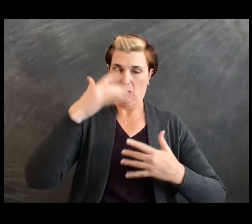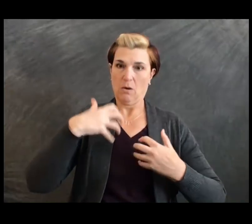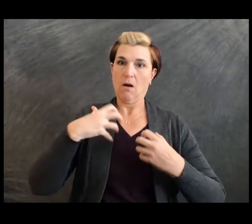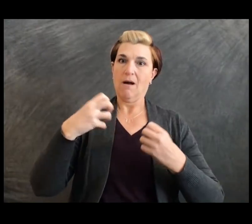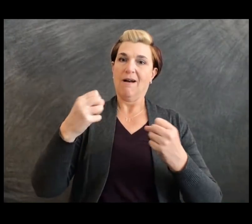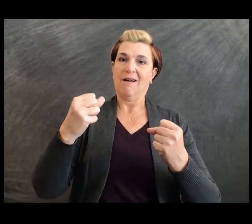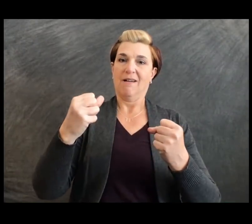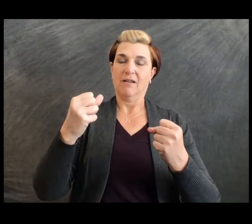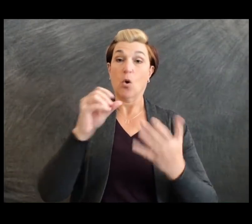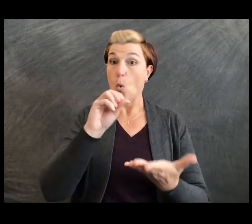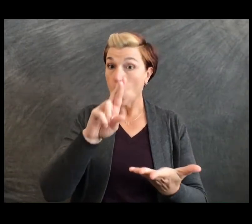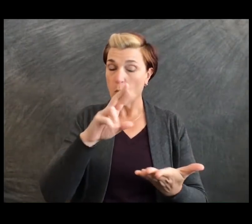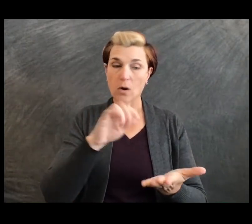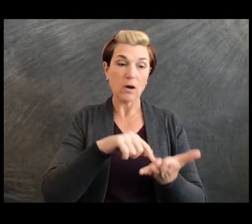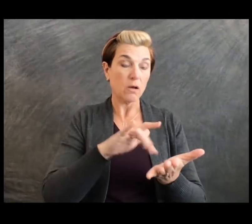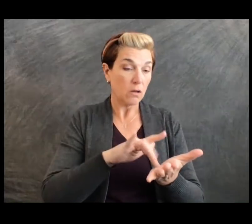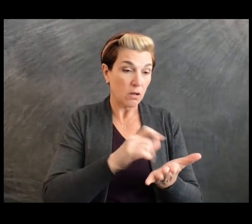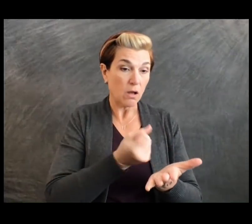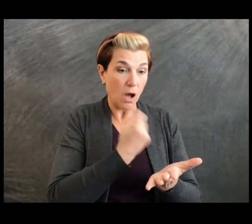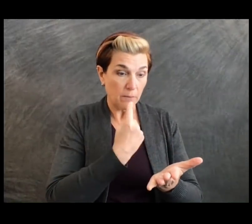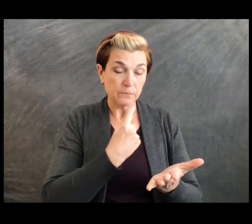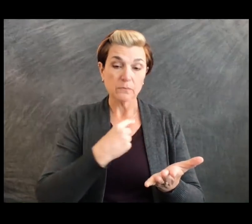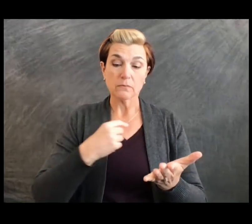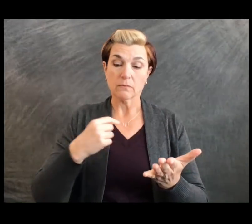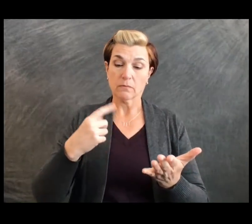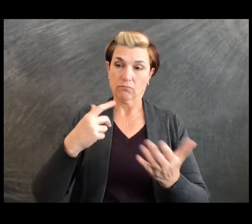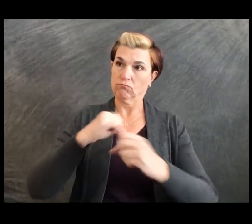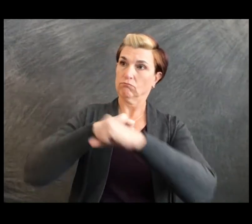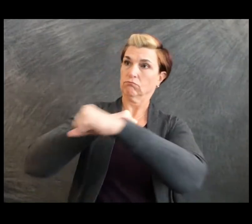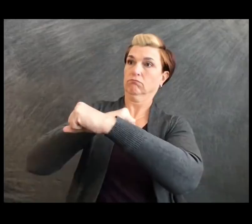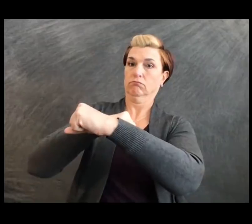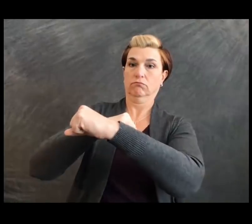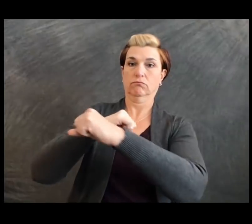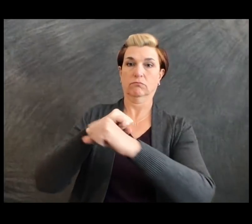then obviously you know about the vaccine and Tony will discuss that a